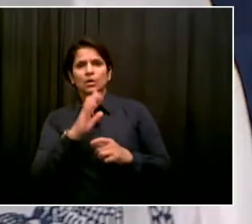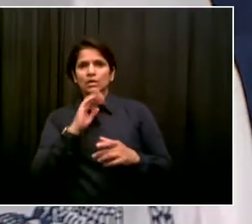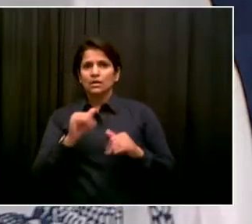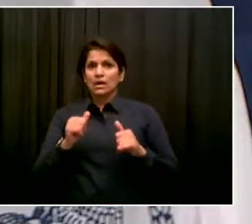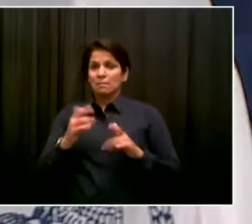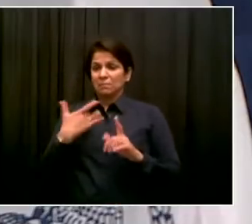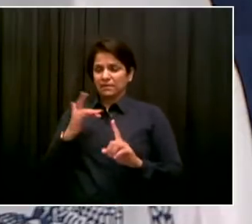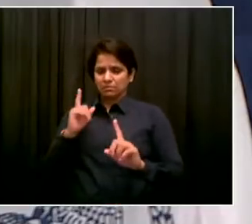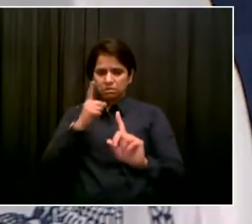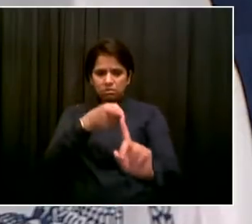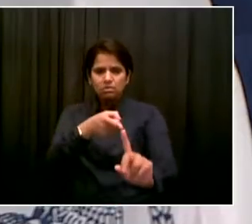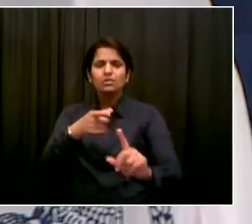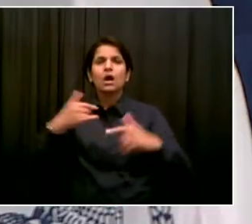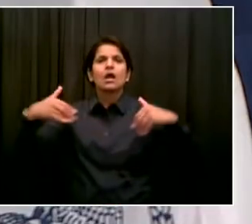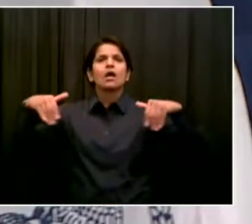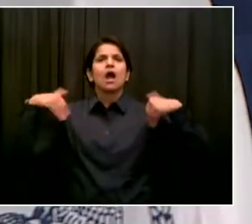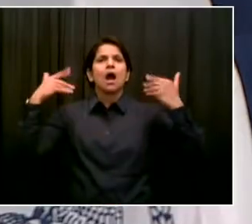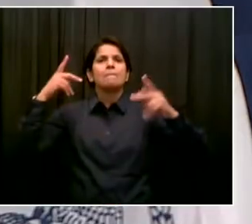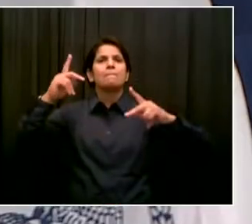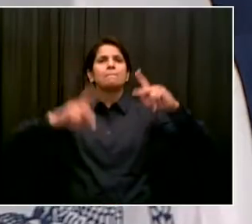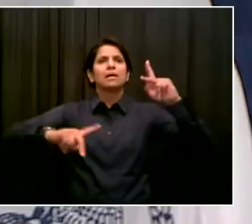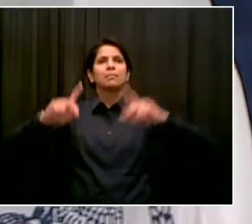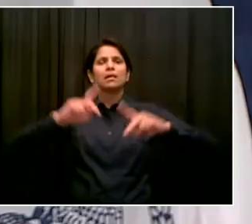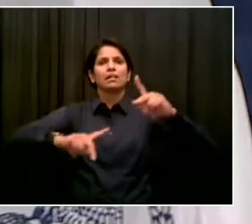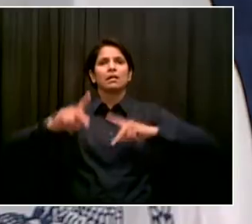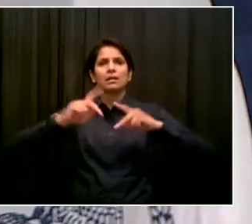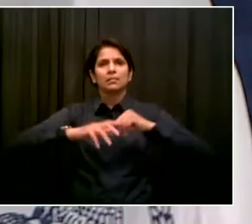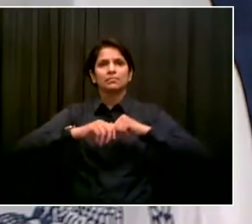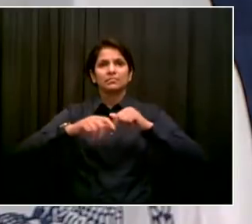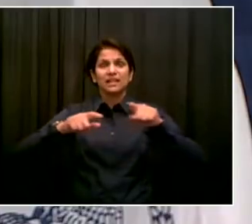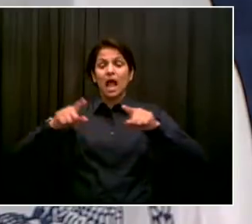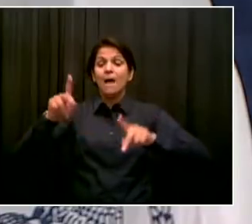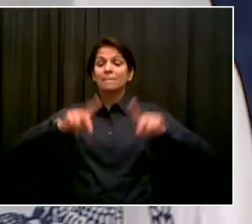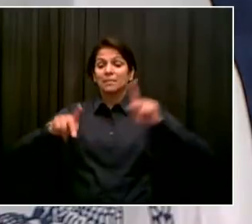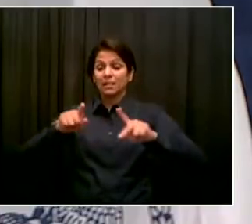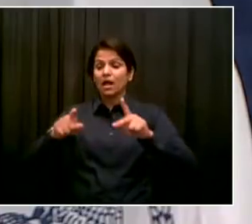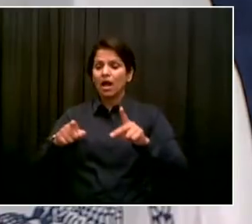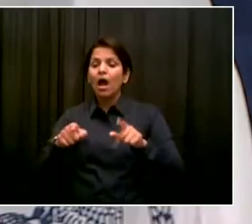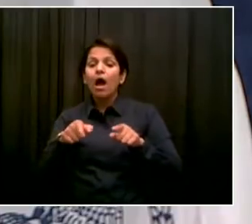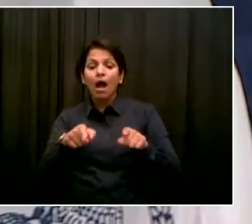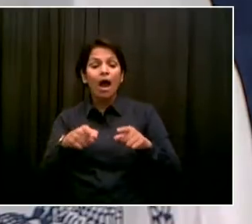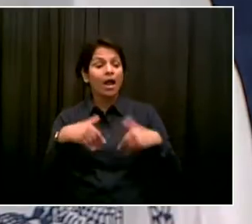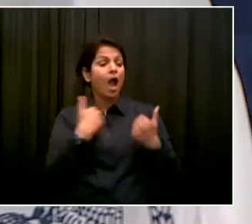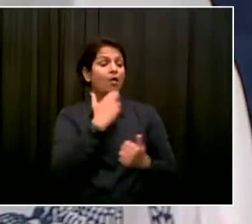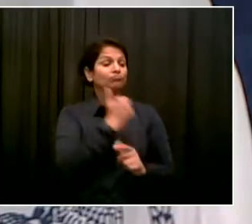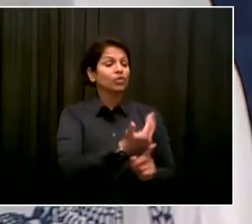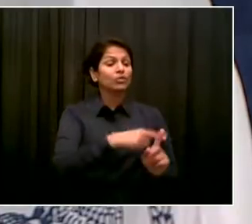WE KNOW IS WE CAN MAKE A HUGE MPIAC TON YOUNG PEOPLE, WE CAN REACH YOUNG PEOPLE AND TURN